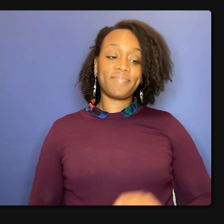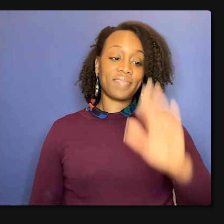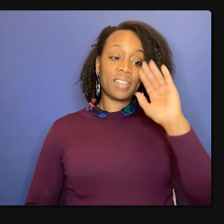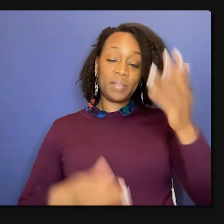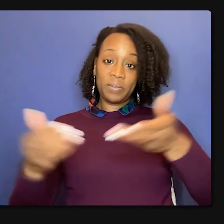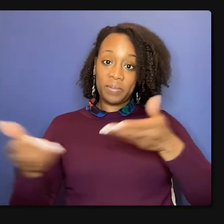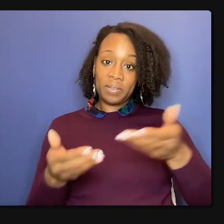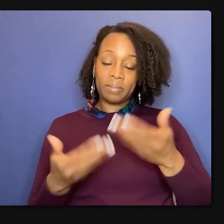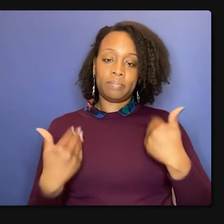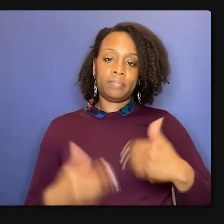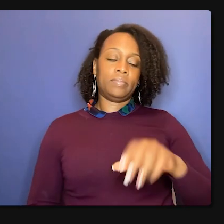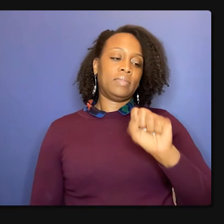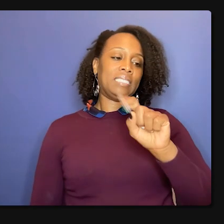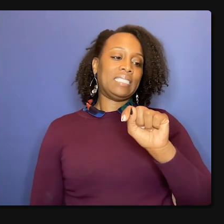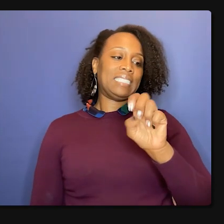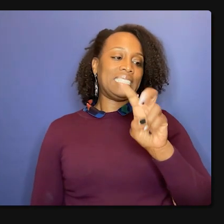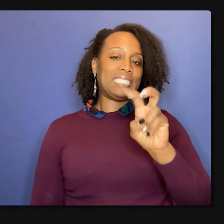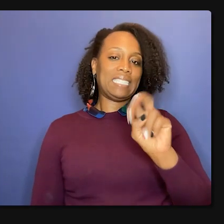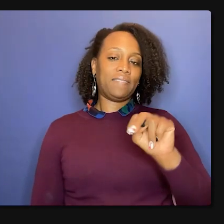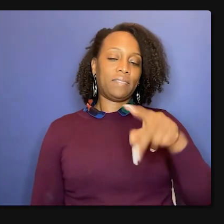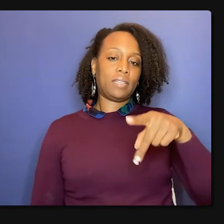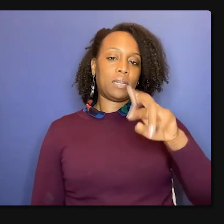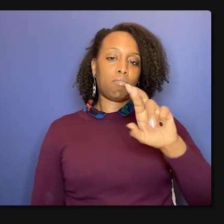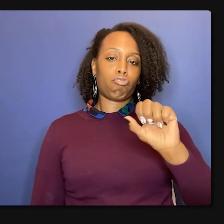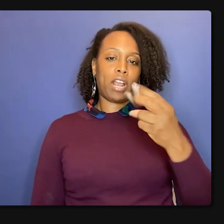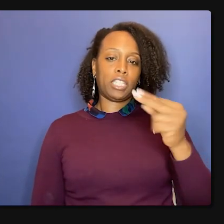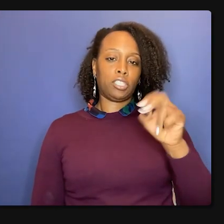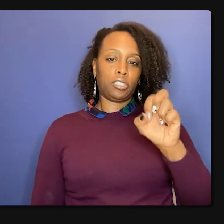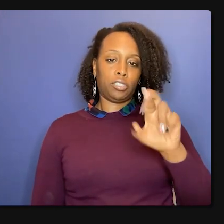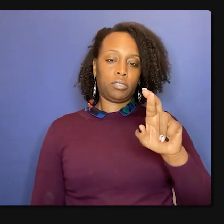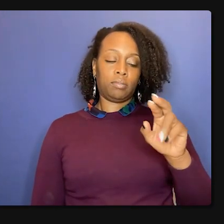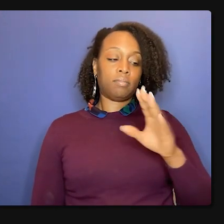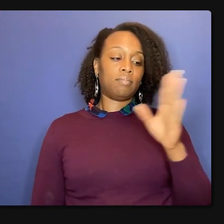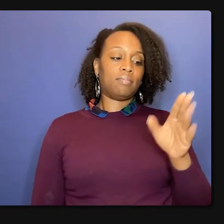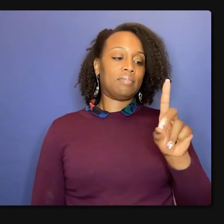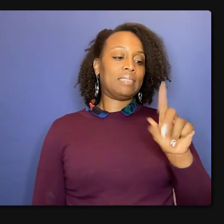[Steven] Hello and welcome. My name is Steven Pratschner. [Dana] And my name's Dana Payne.